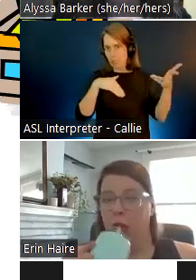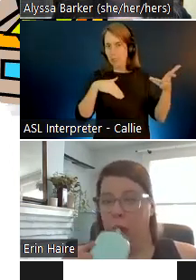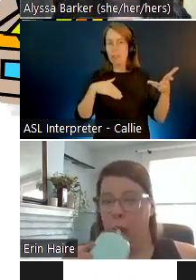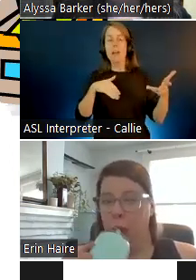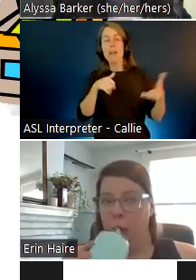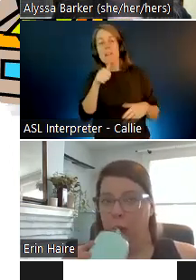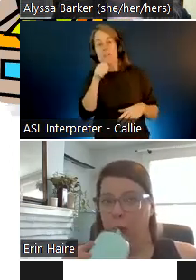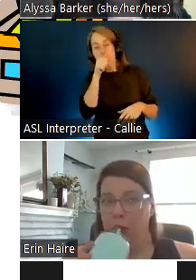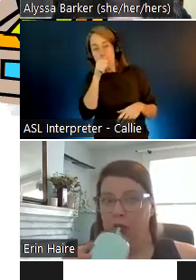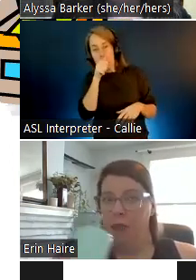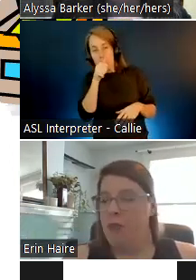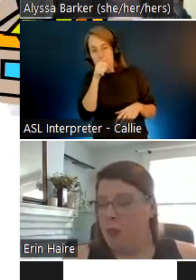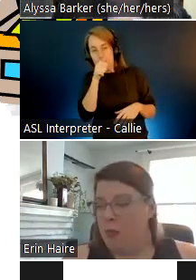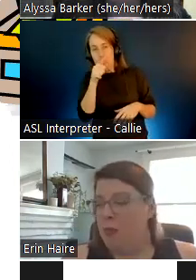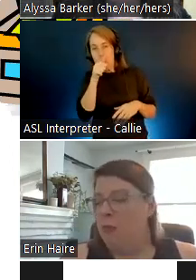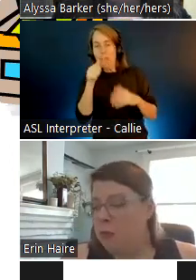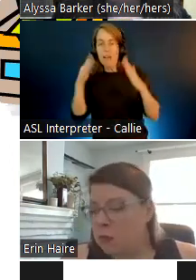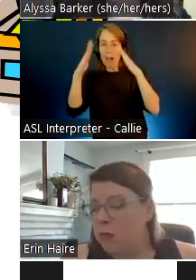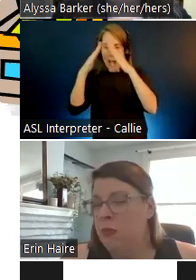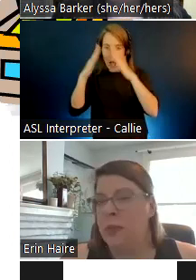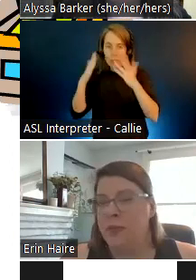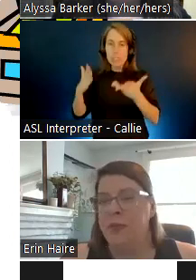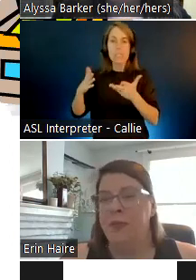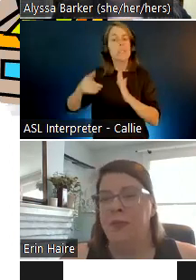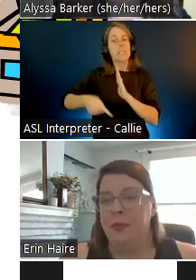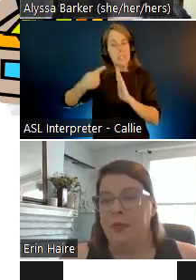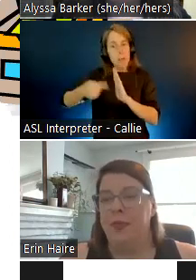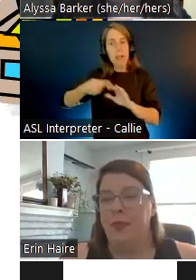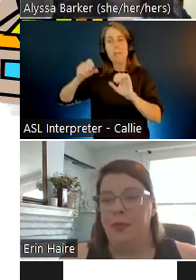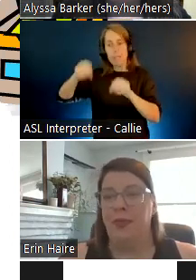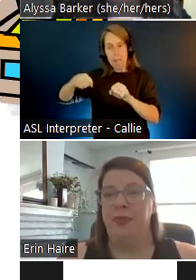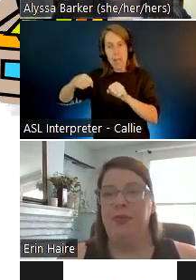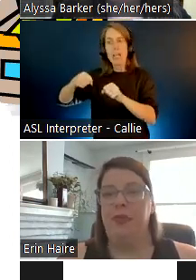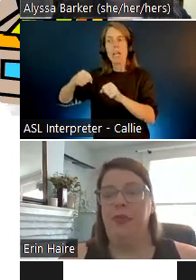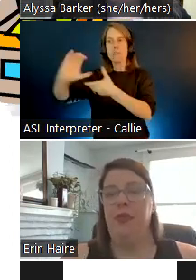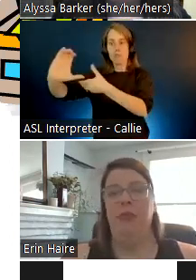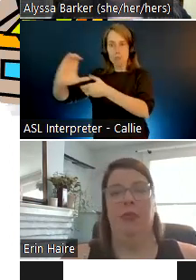federal funding for assistance with construction section a things like that if if there's